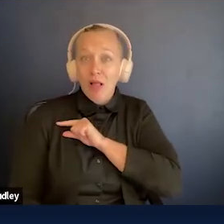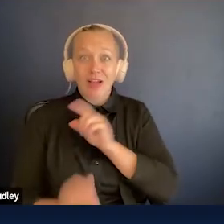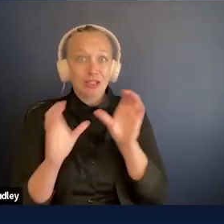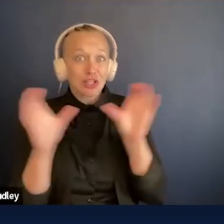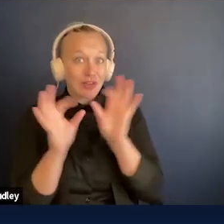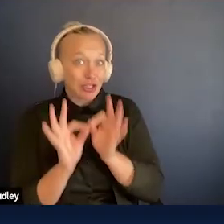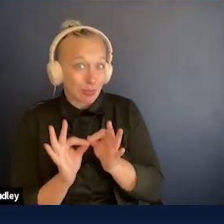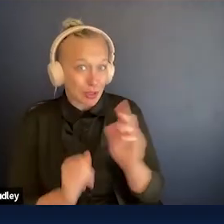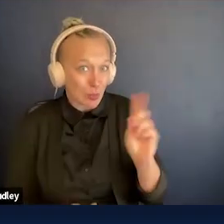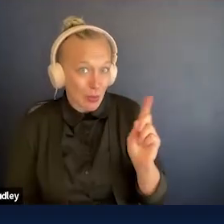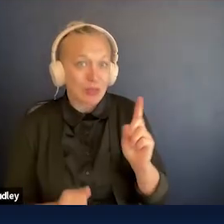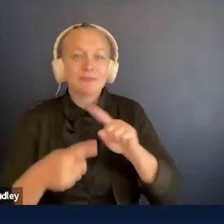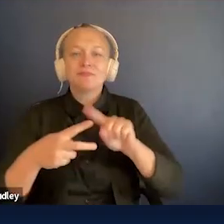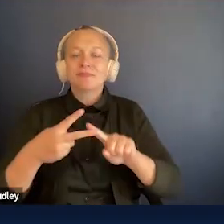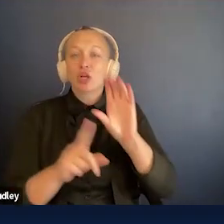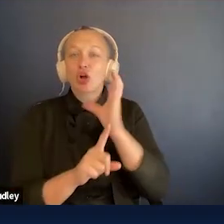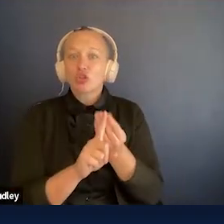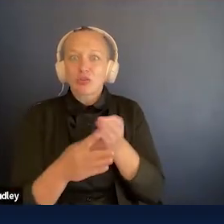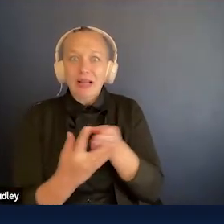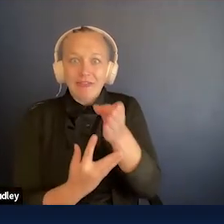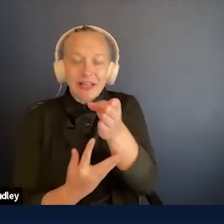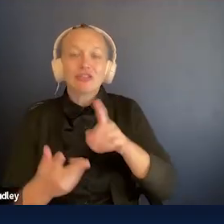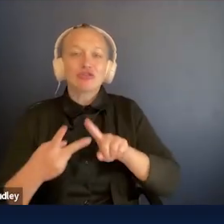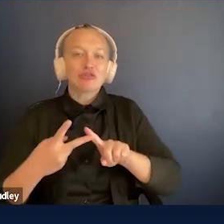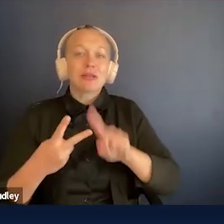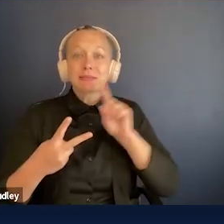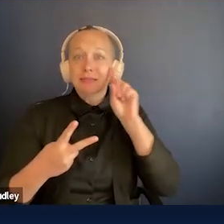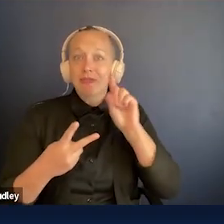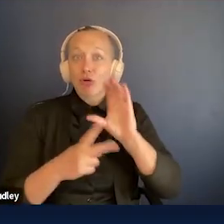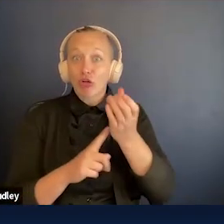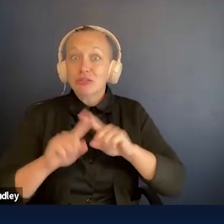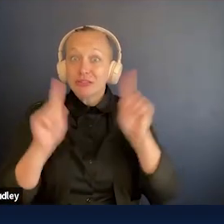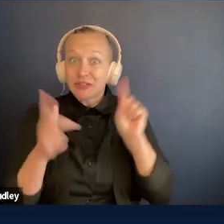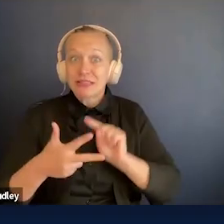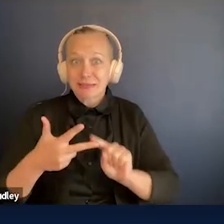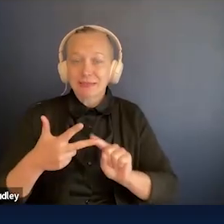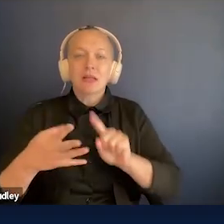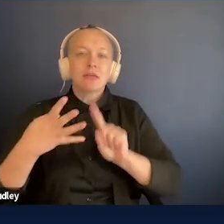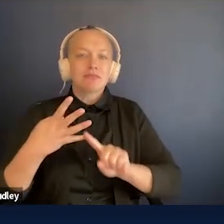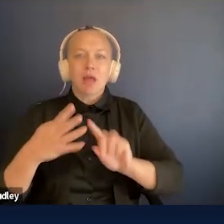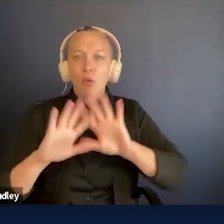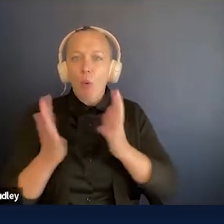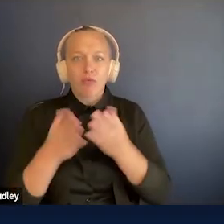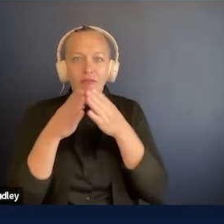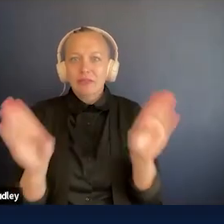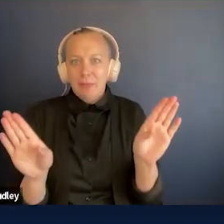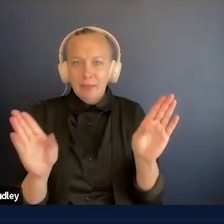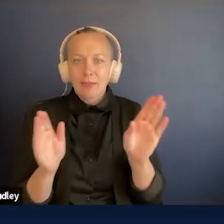Um, culture navigations, um, deaf culture differences, and also overall resident research, so combining groups minimize.